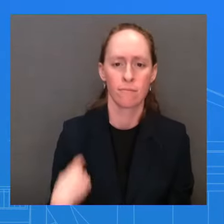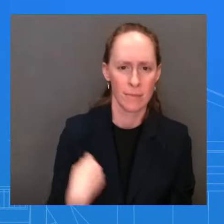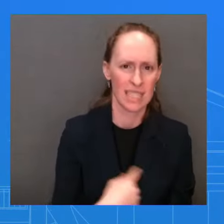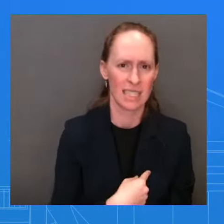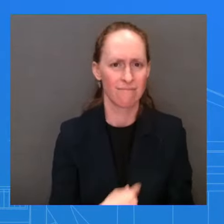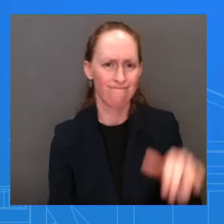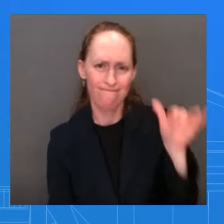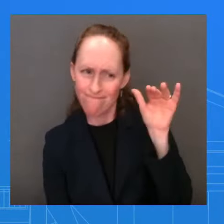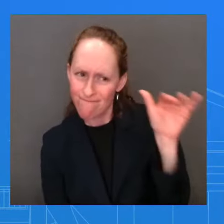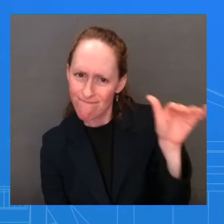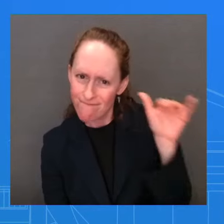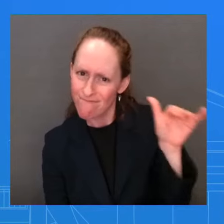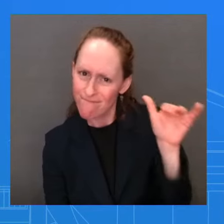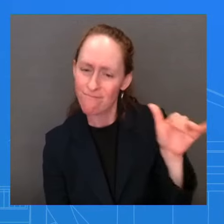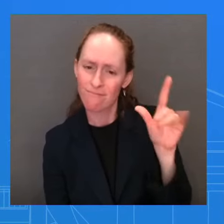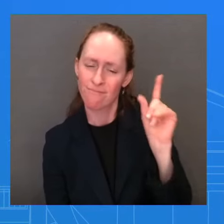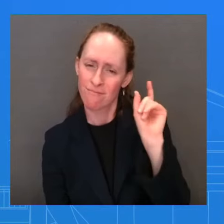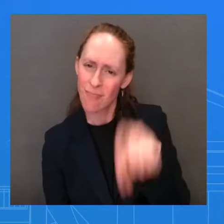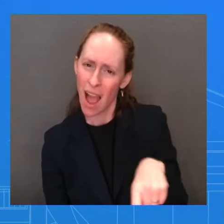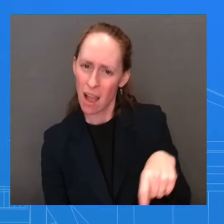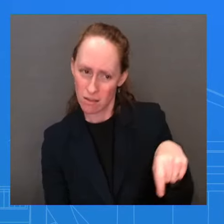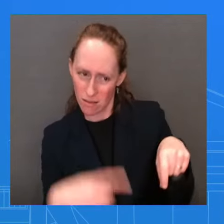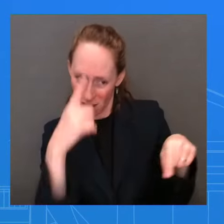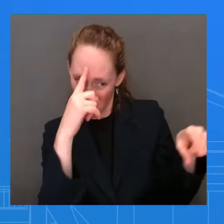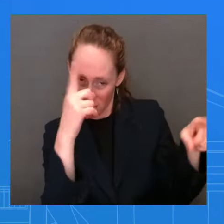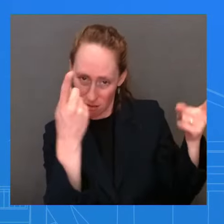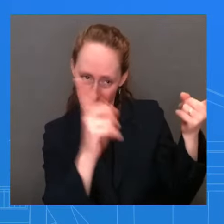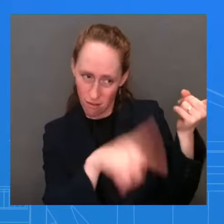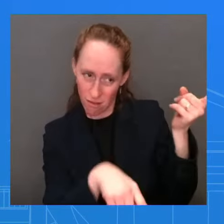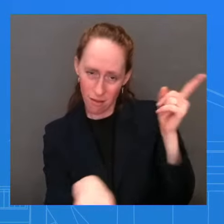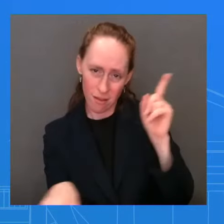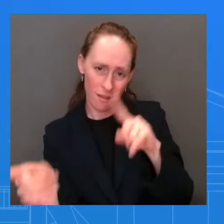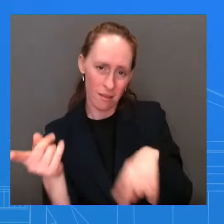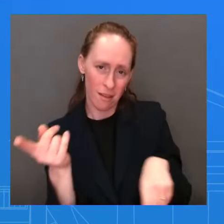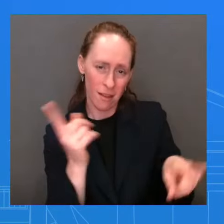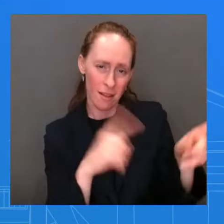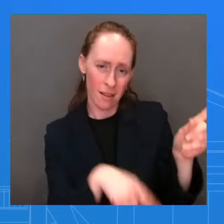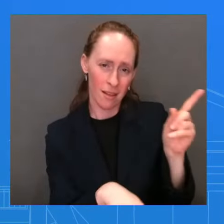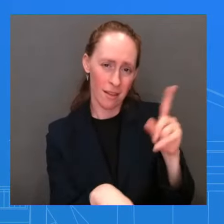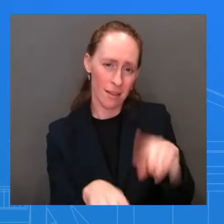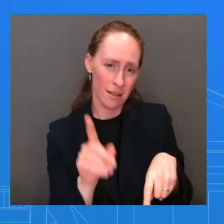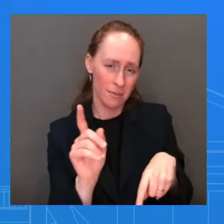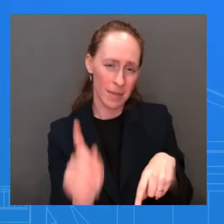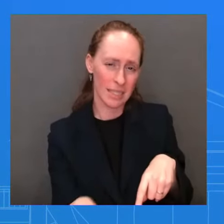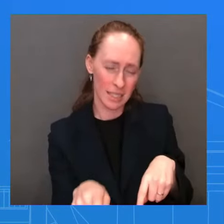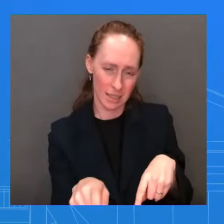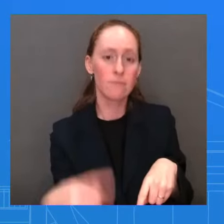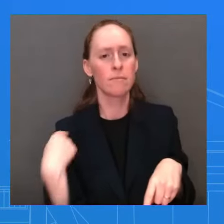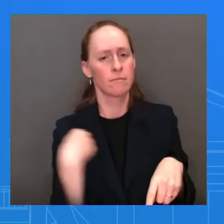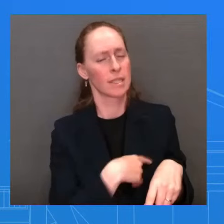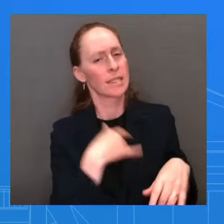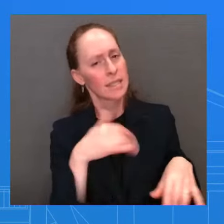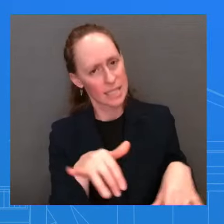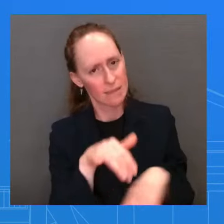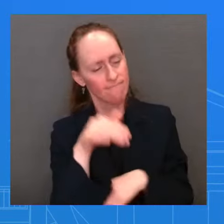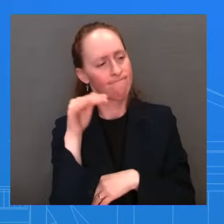And -- and so, again, we're going to continue to have those conversations, again, privately and be pretty vocal publicly.